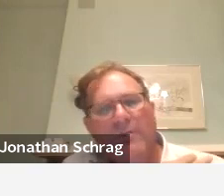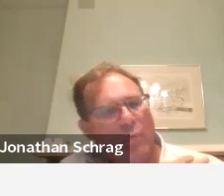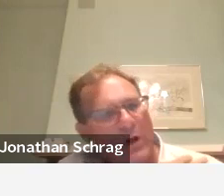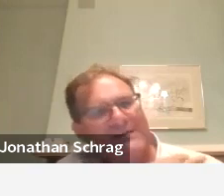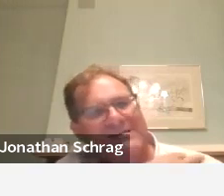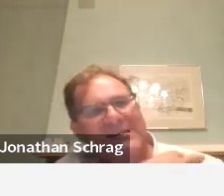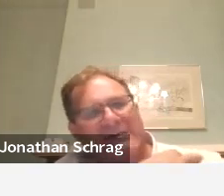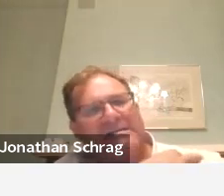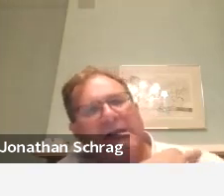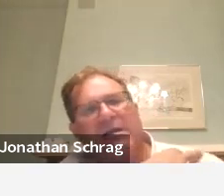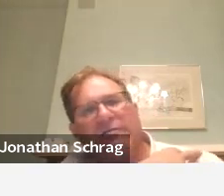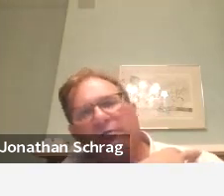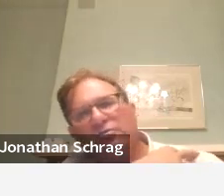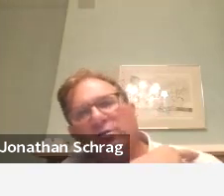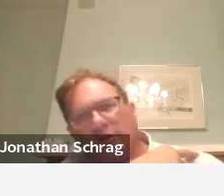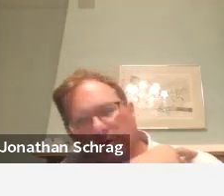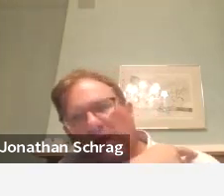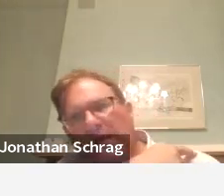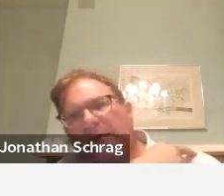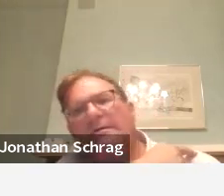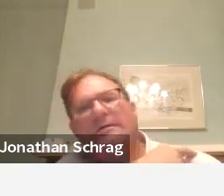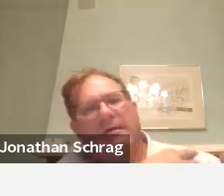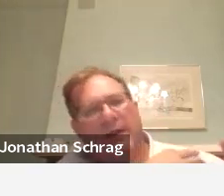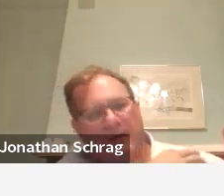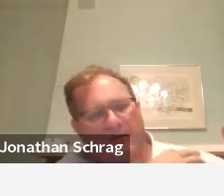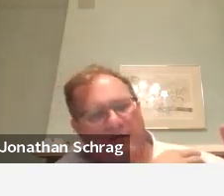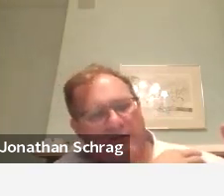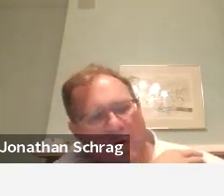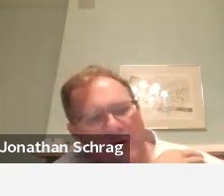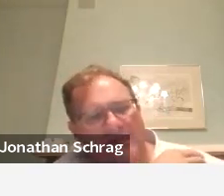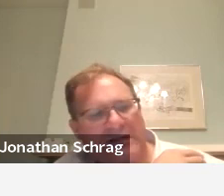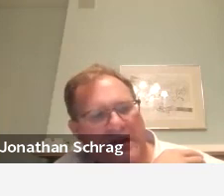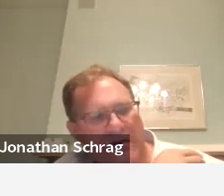Potential applicants should also be conducting technology assessment